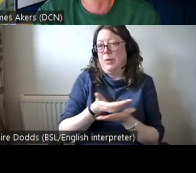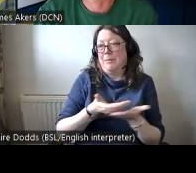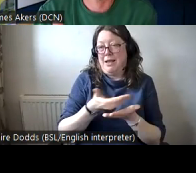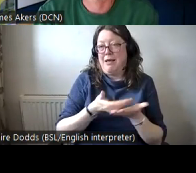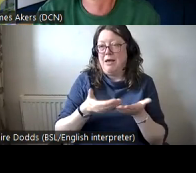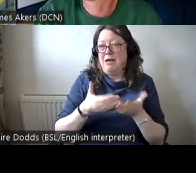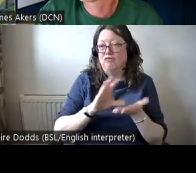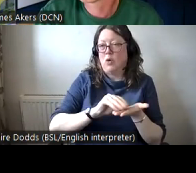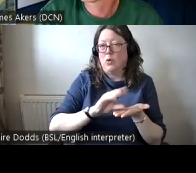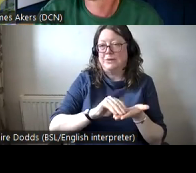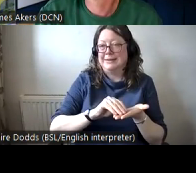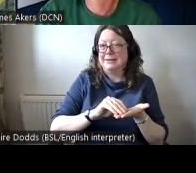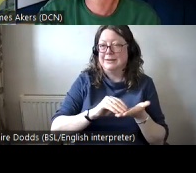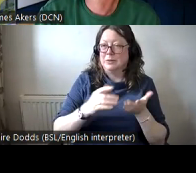That's something for us to think about.